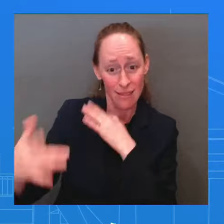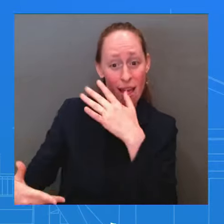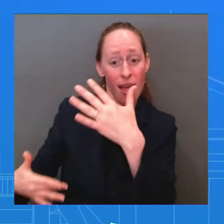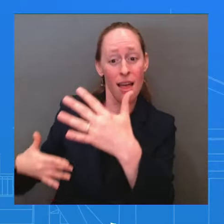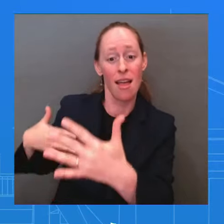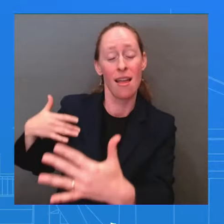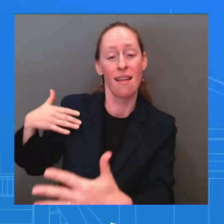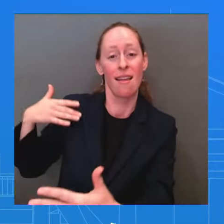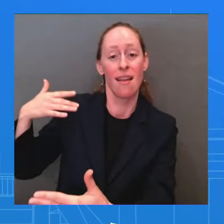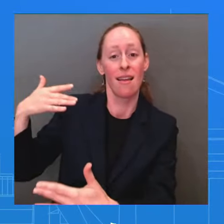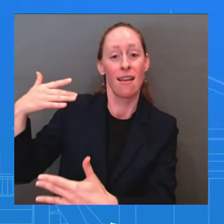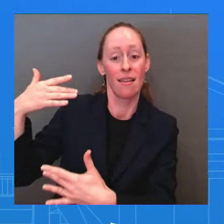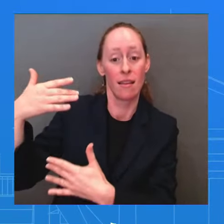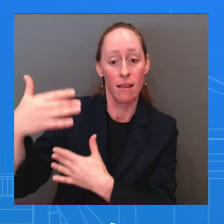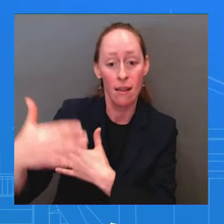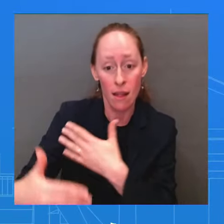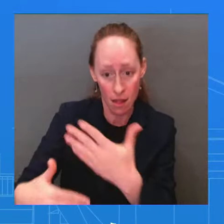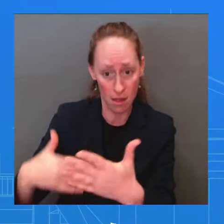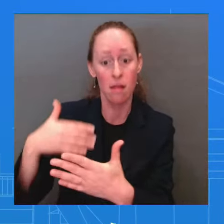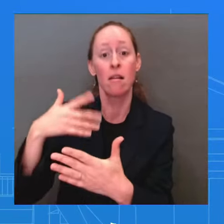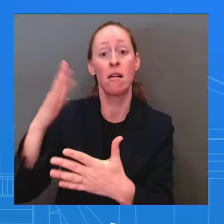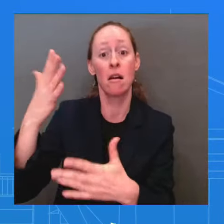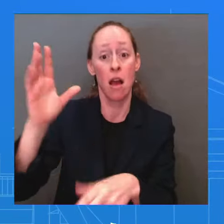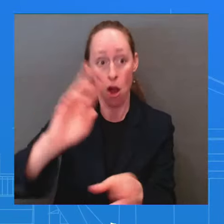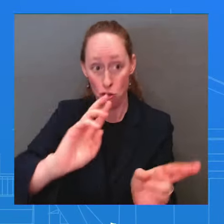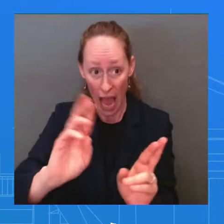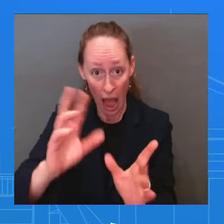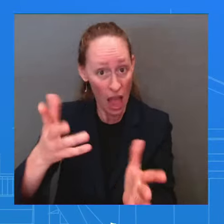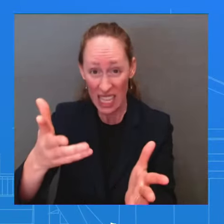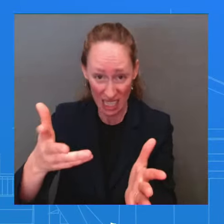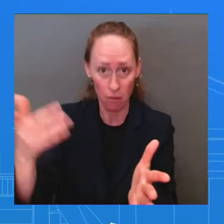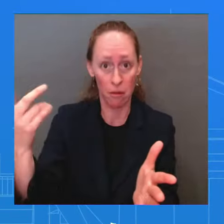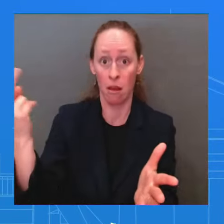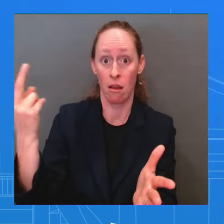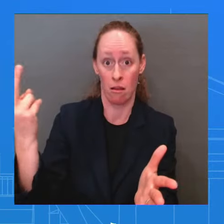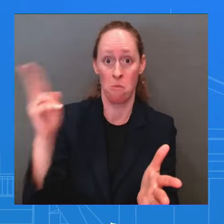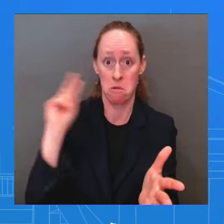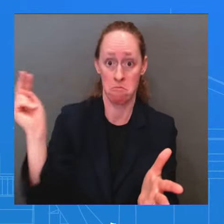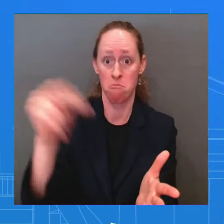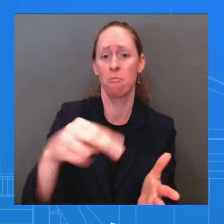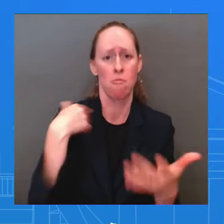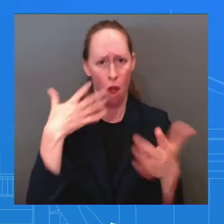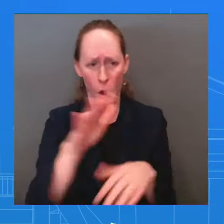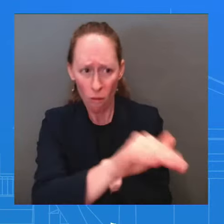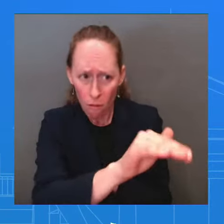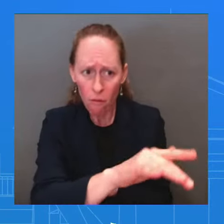for conversations. And so, we have mentioned that multiple times. Gene Sperling has certainly played as a coordinator --